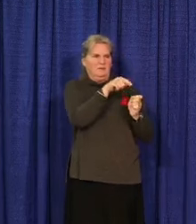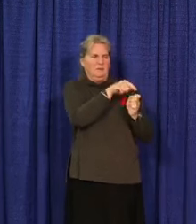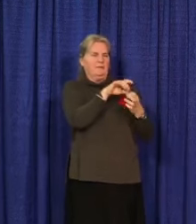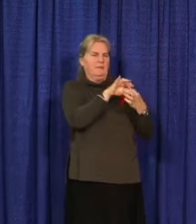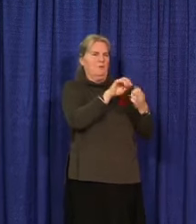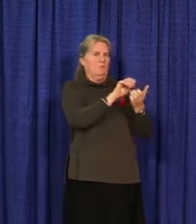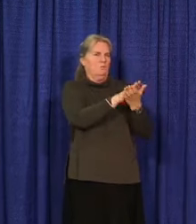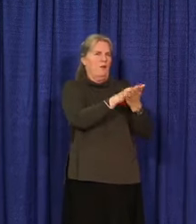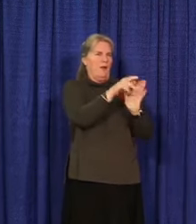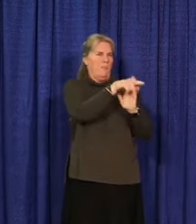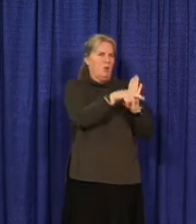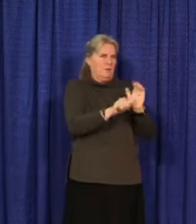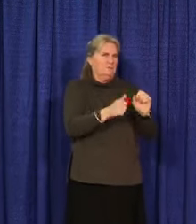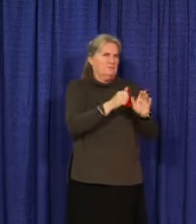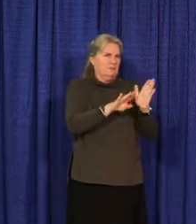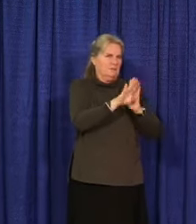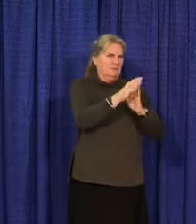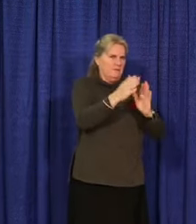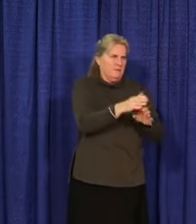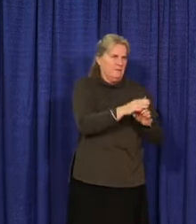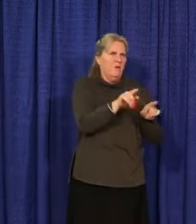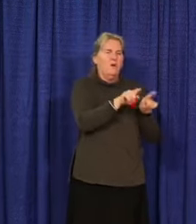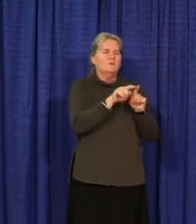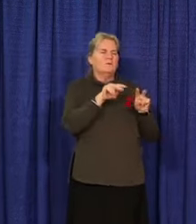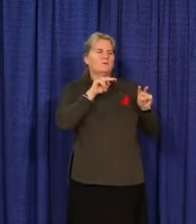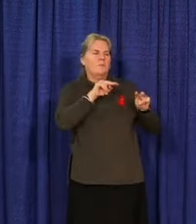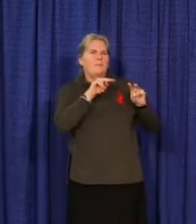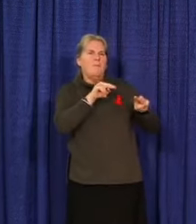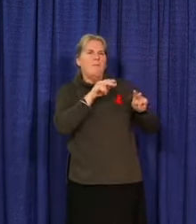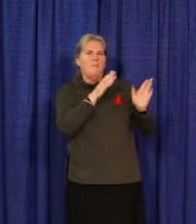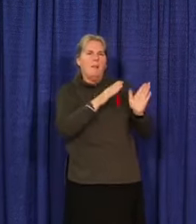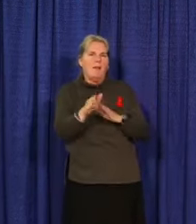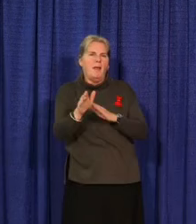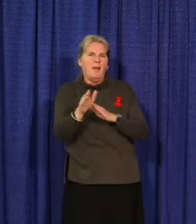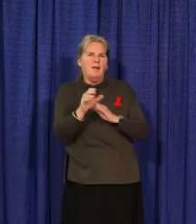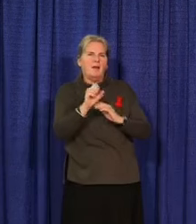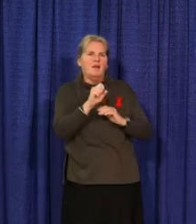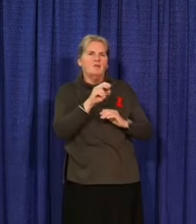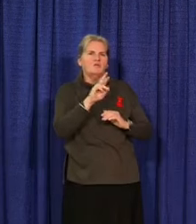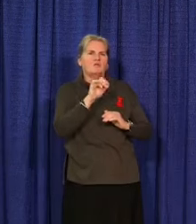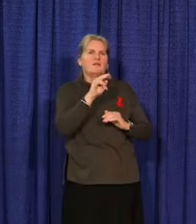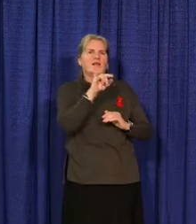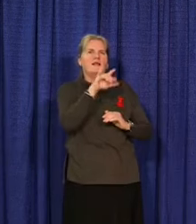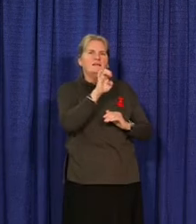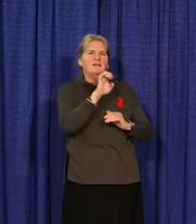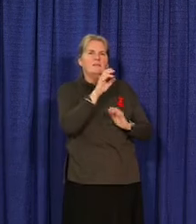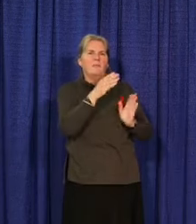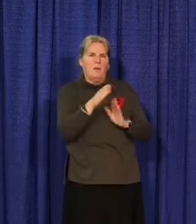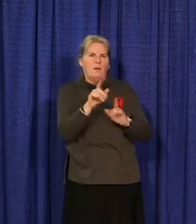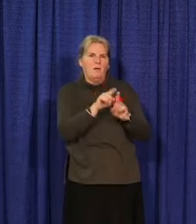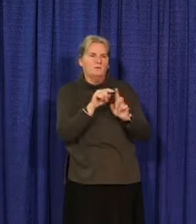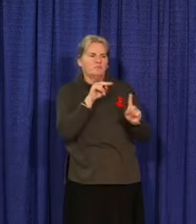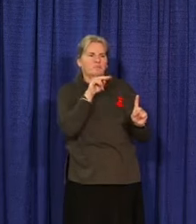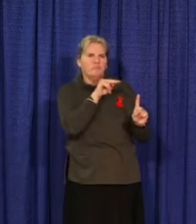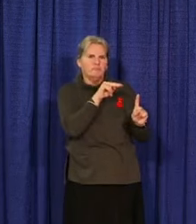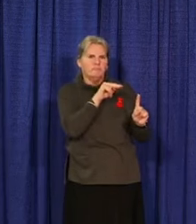section specifically for school. We also have a surveillance plan specifically for schools.